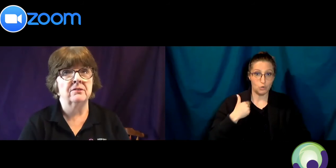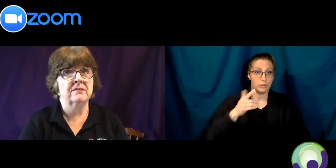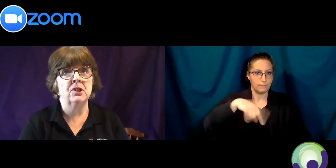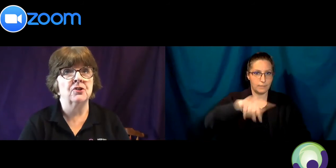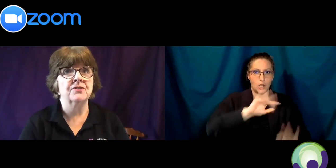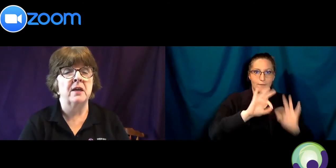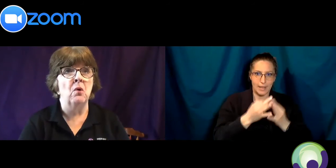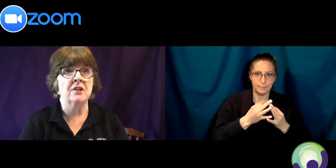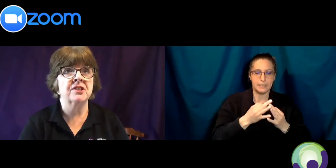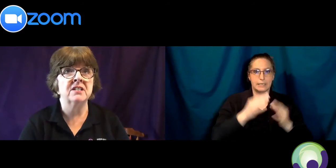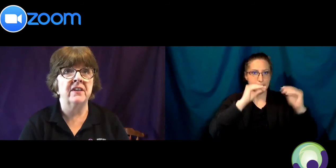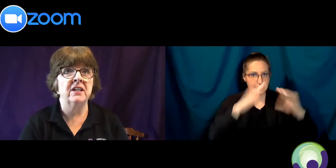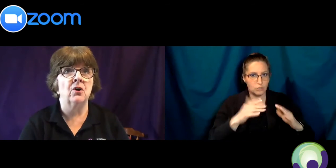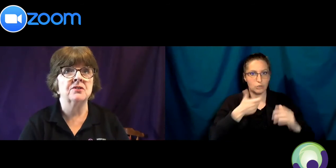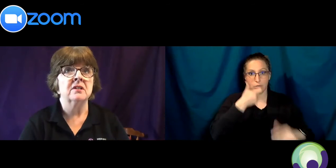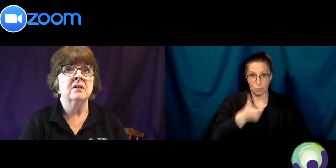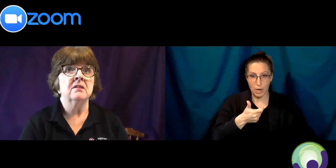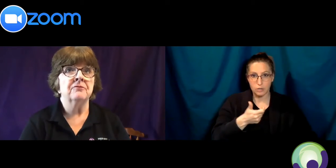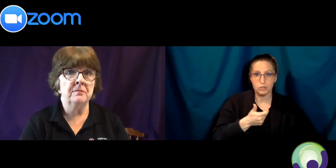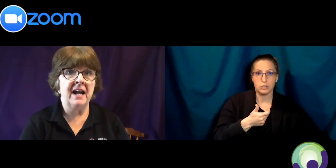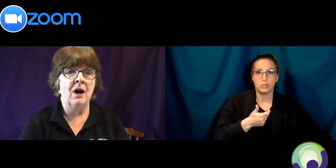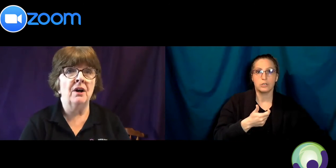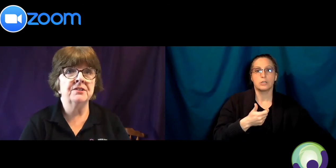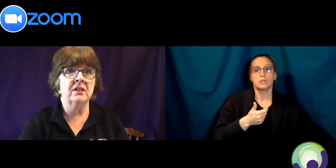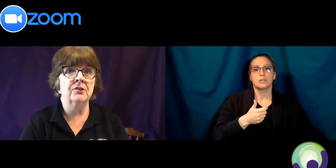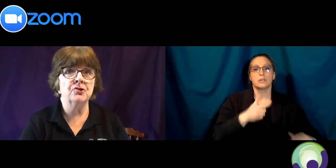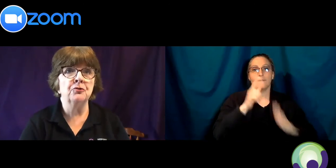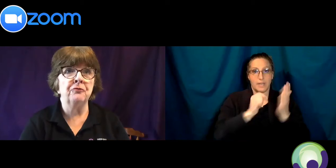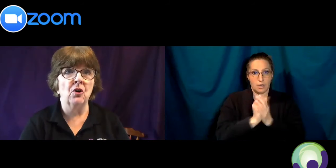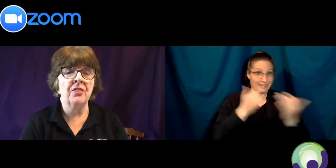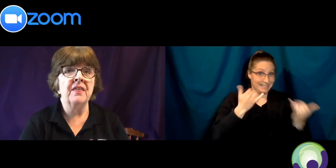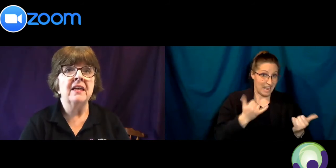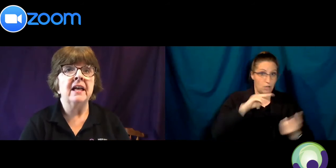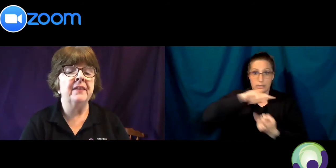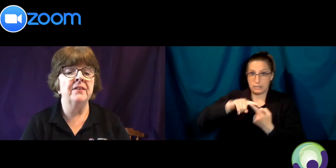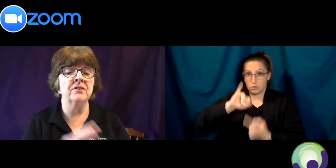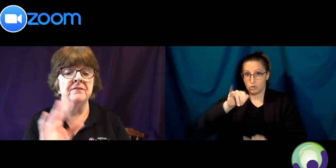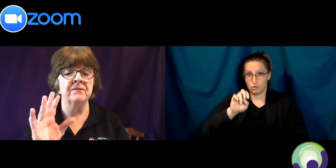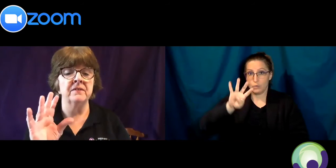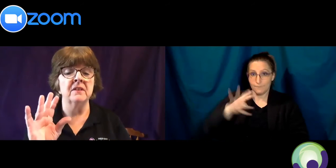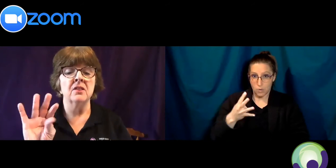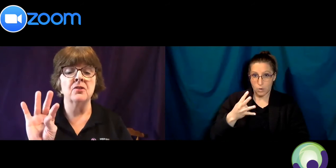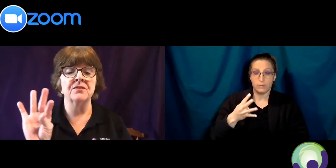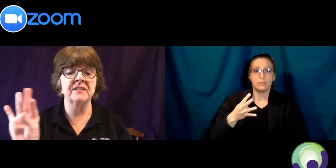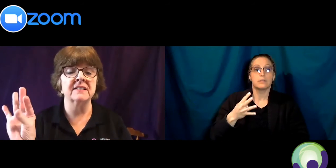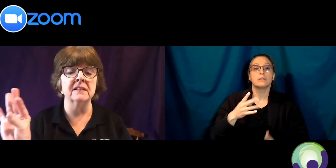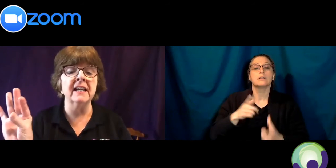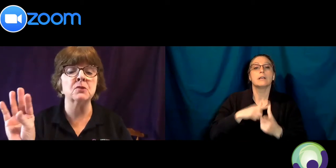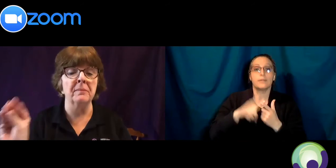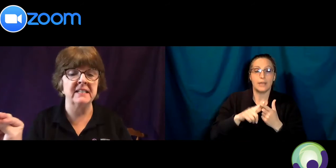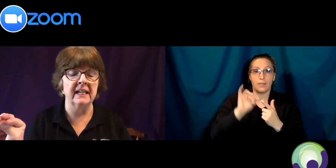teachers can watch these videos from now until June 4th and then the six links will be taken